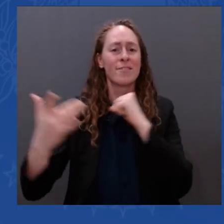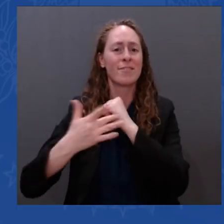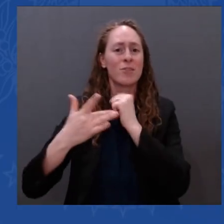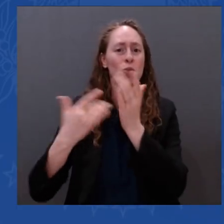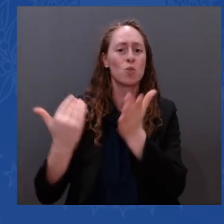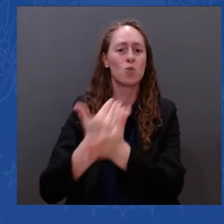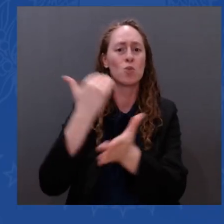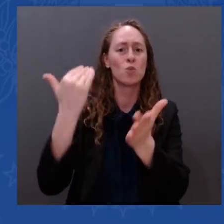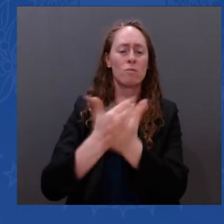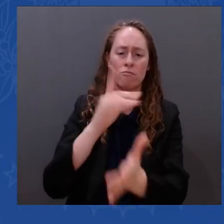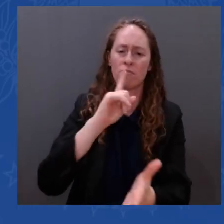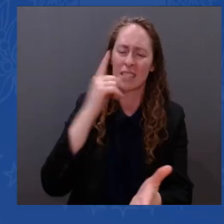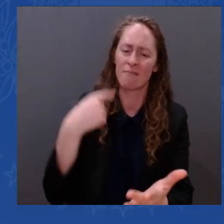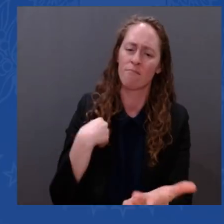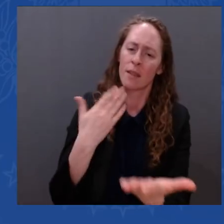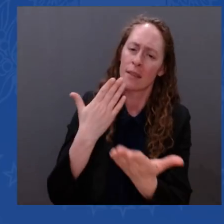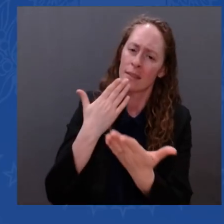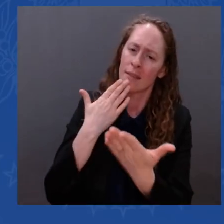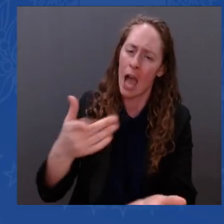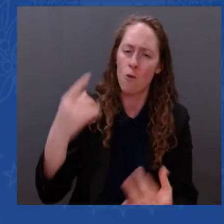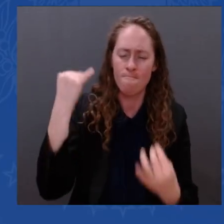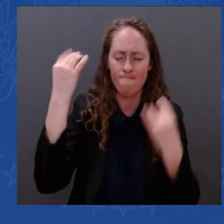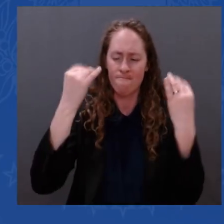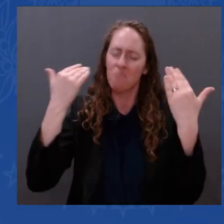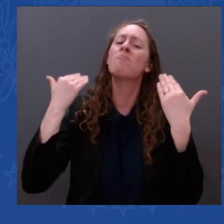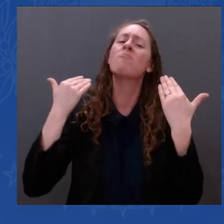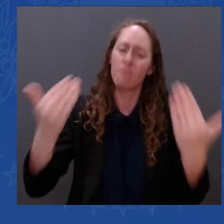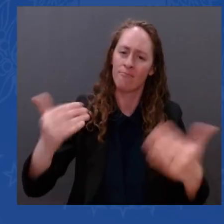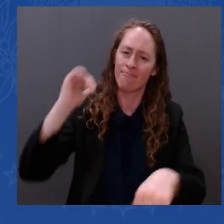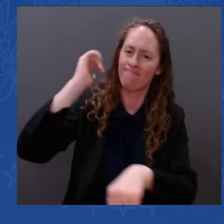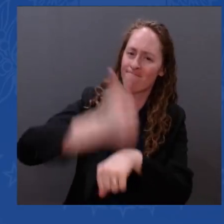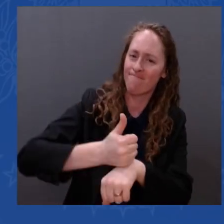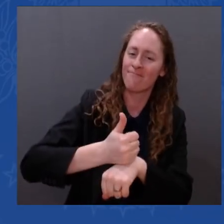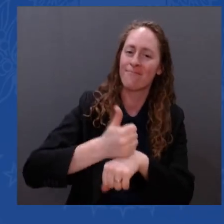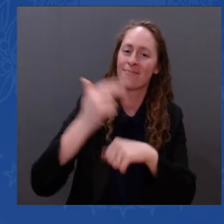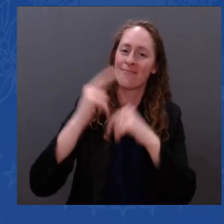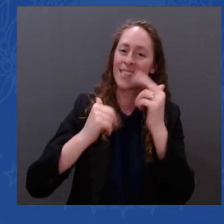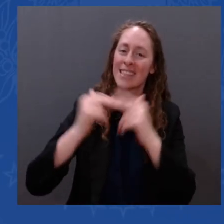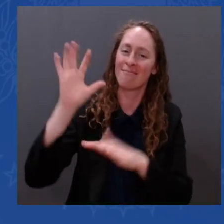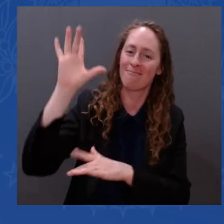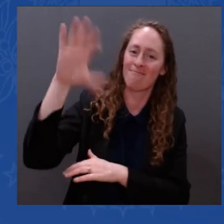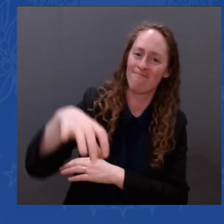And over these last two days, I've been focusing all my -- all the ways in which the Republic of Korea